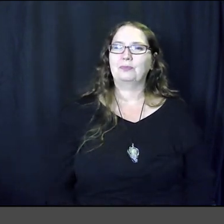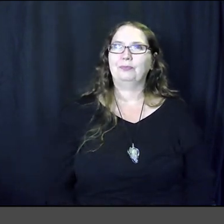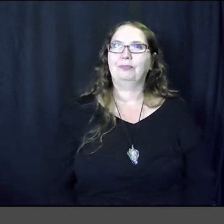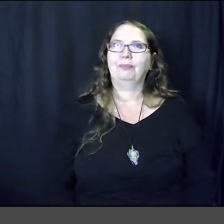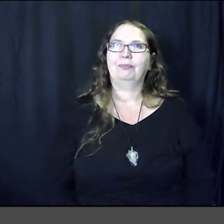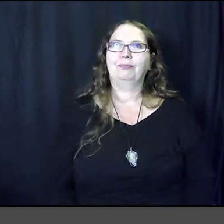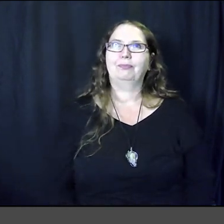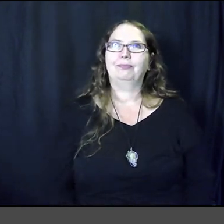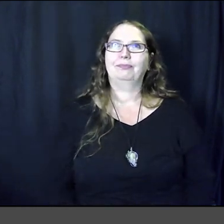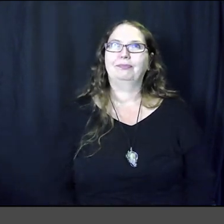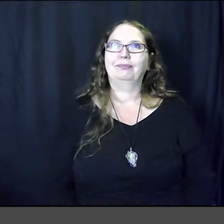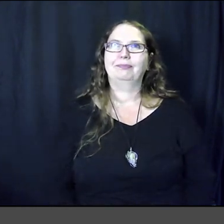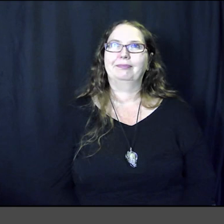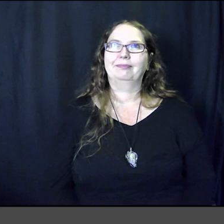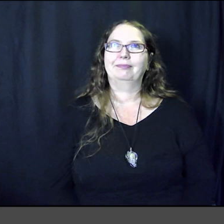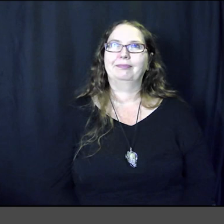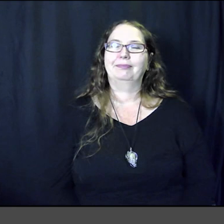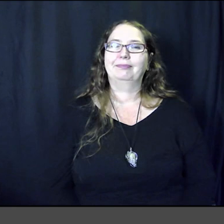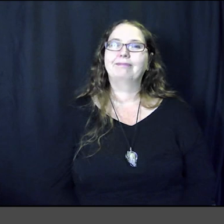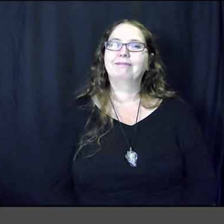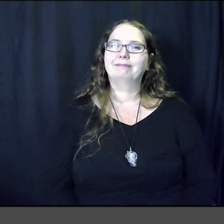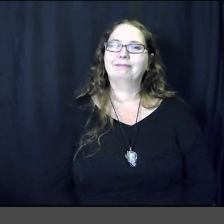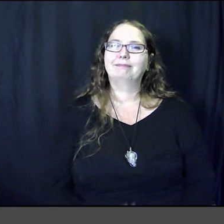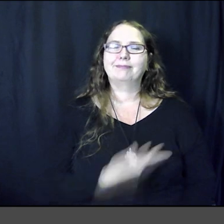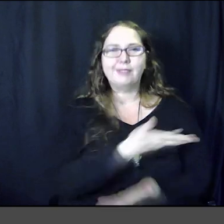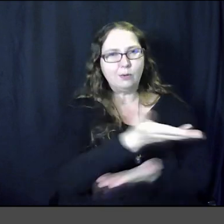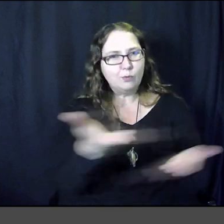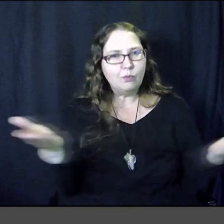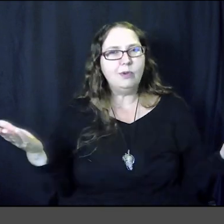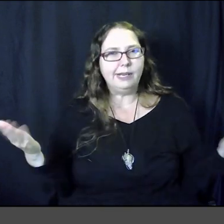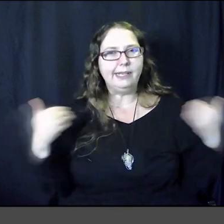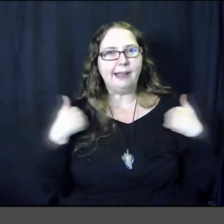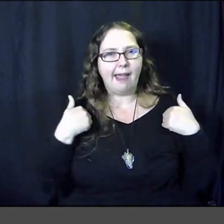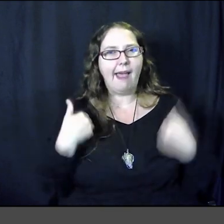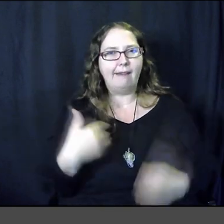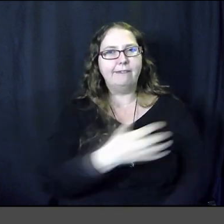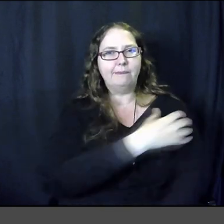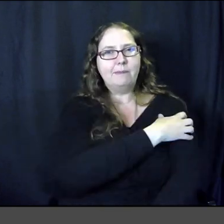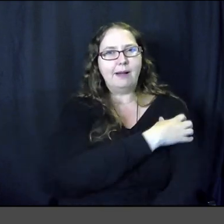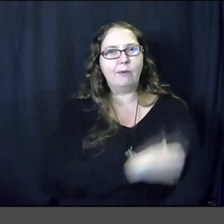WE HAVE THE POWER IF WE TAP INTO IT